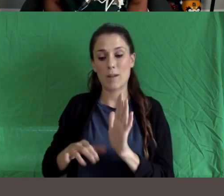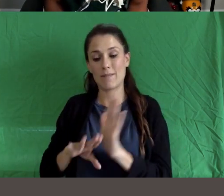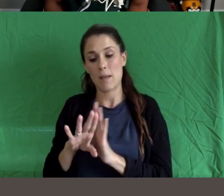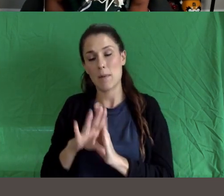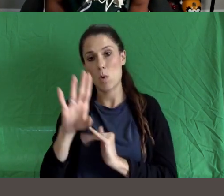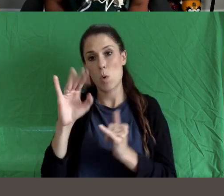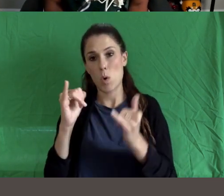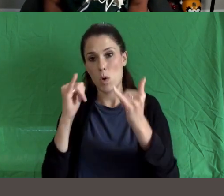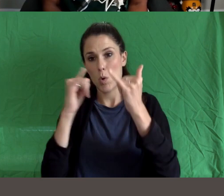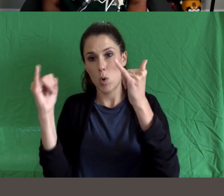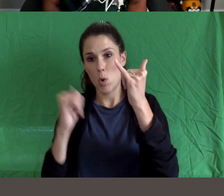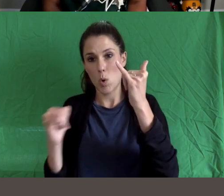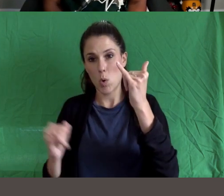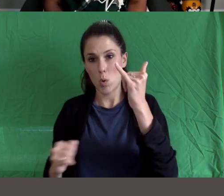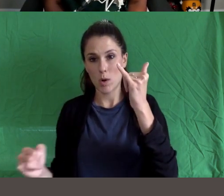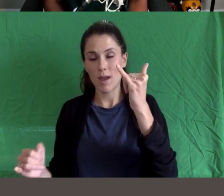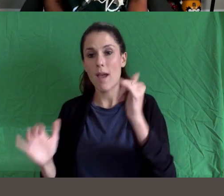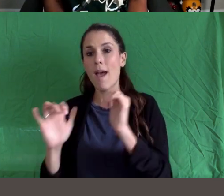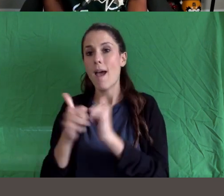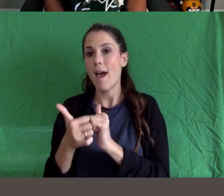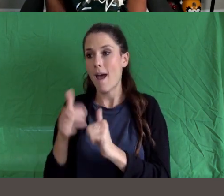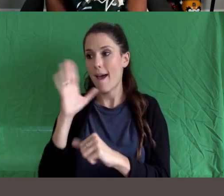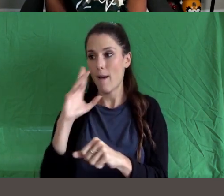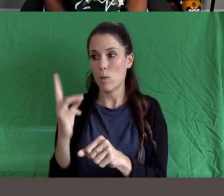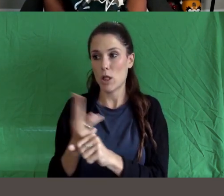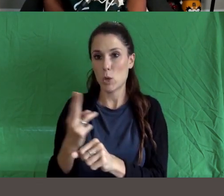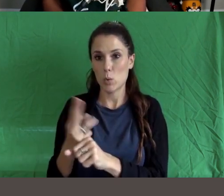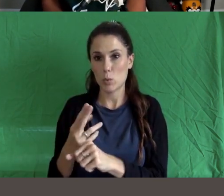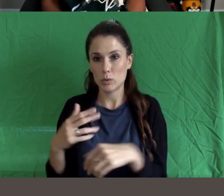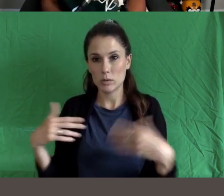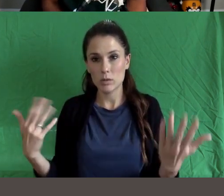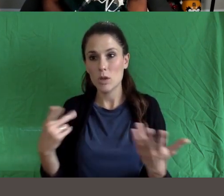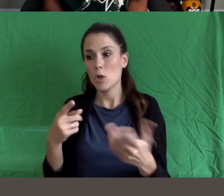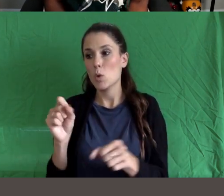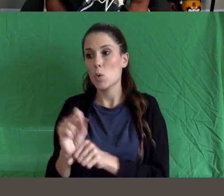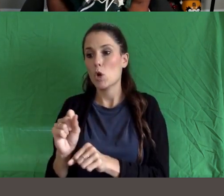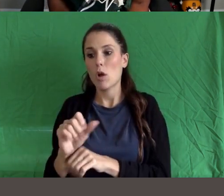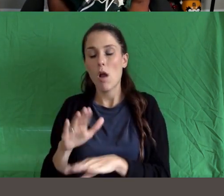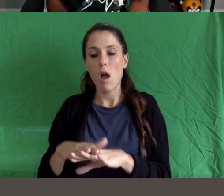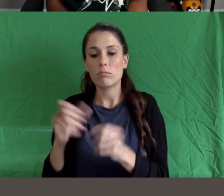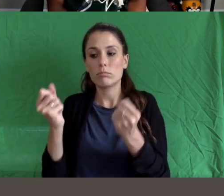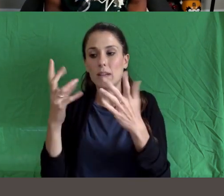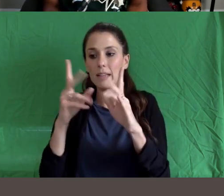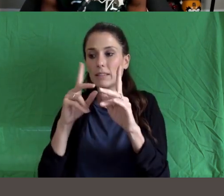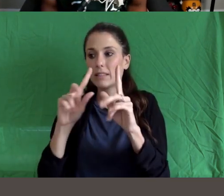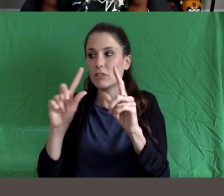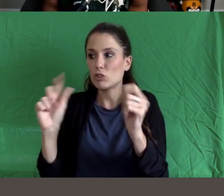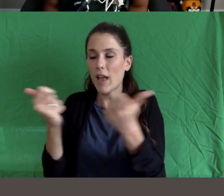how is your code going to be used? Are you working on a lot of difficult situations that